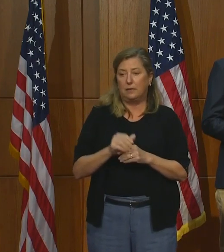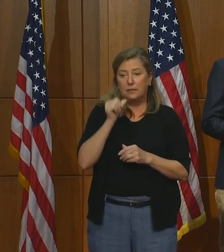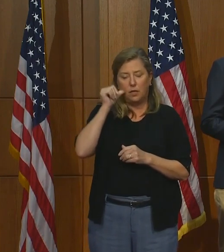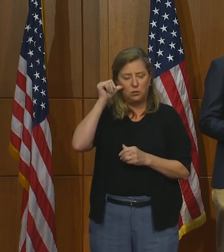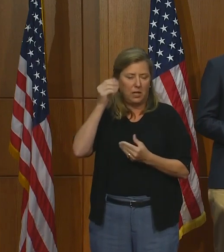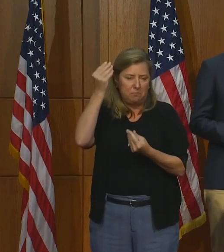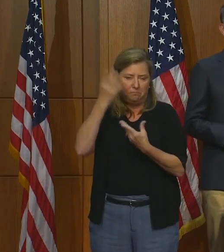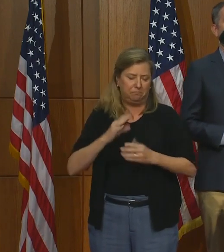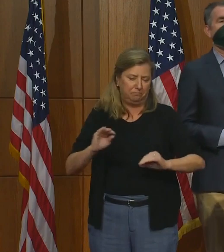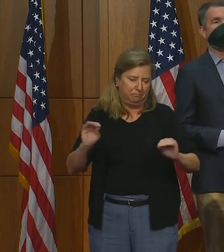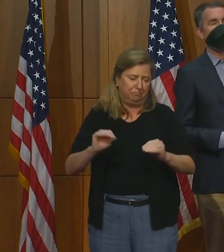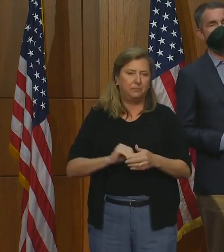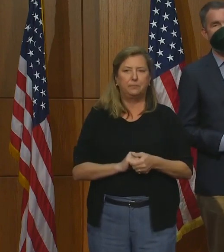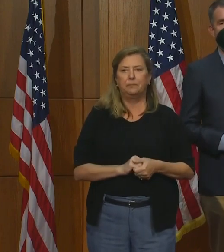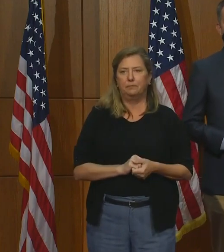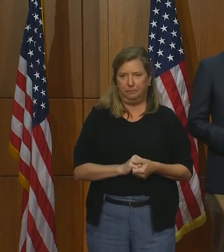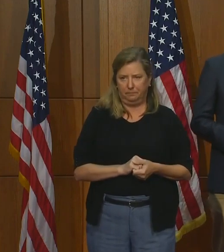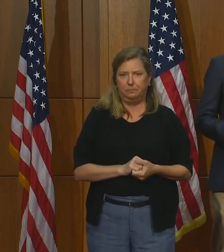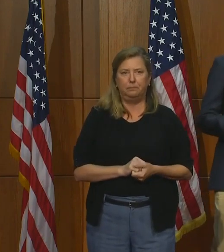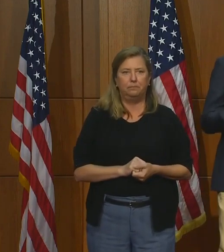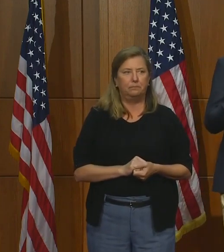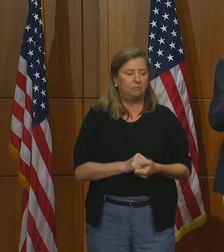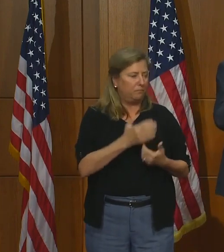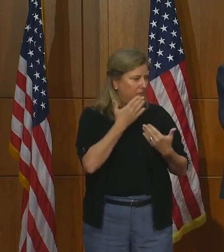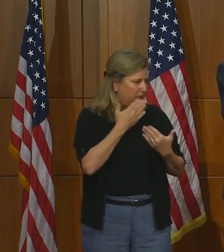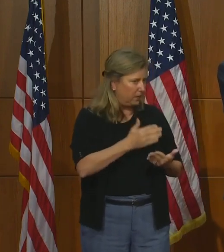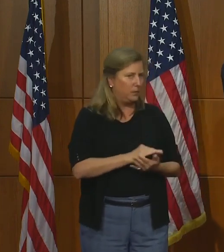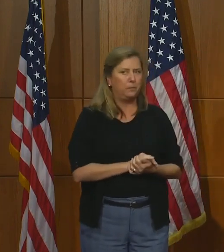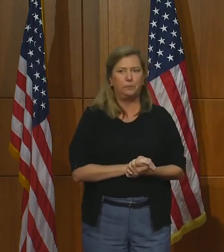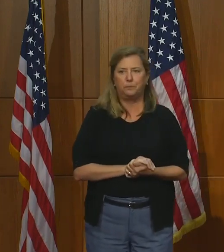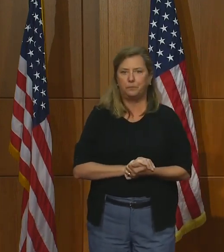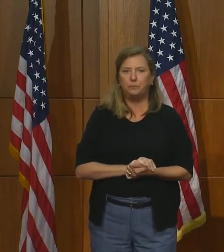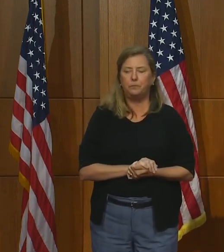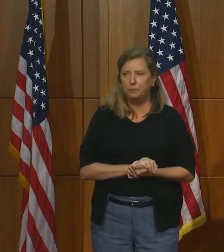BEEN AFFORDED THAT OPPORTUNITY